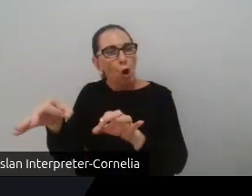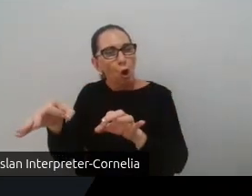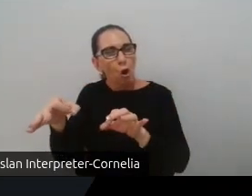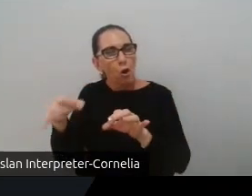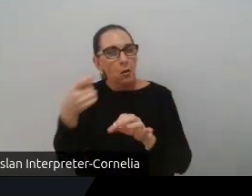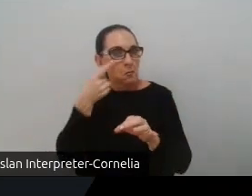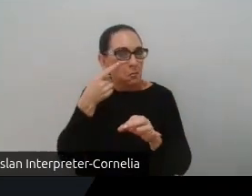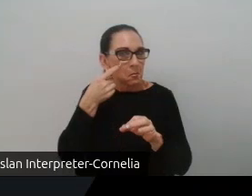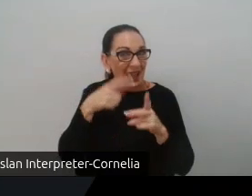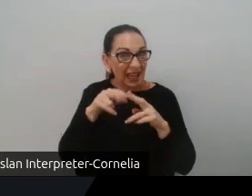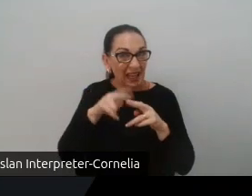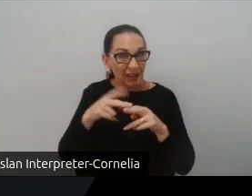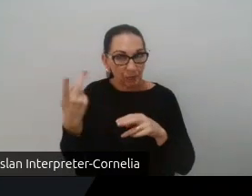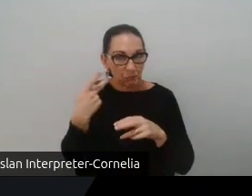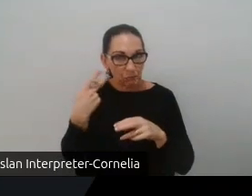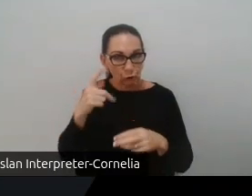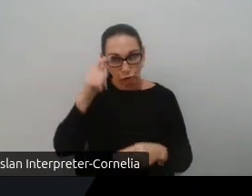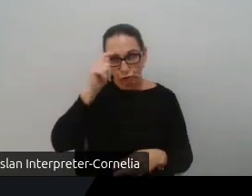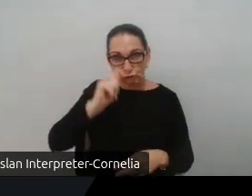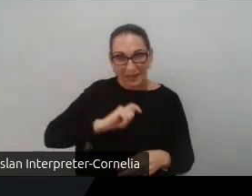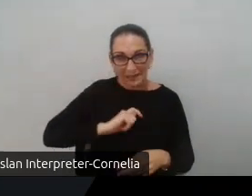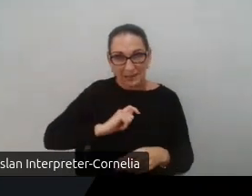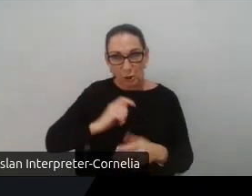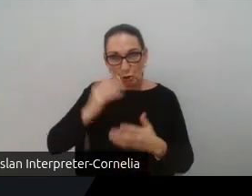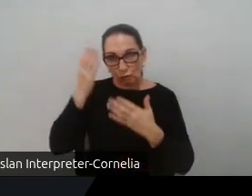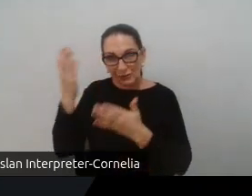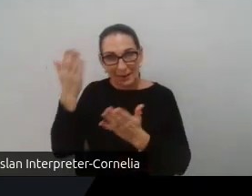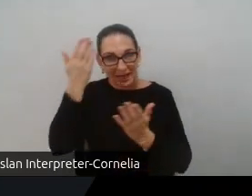that trust and respect has been rebuilt with John and whether John will respect the boundary